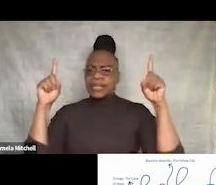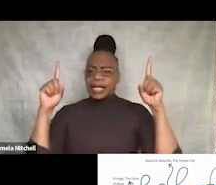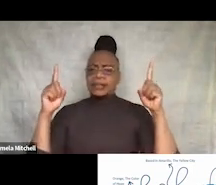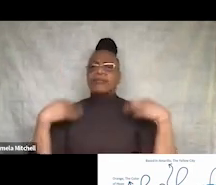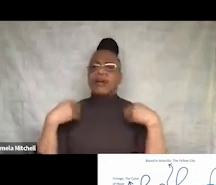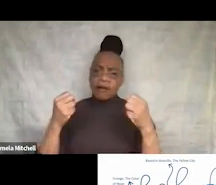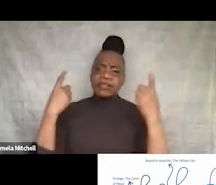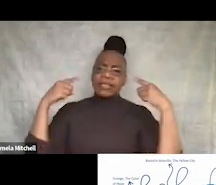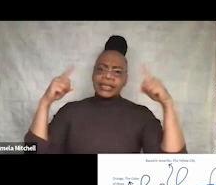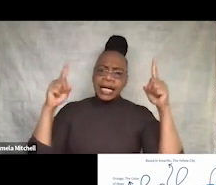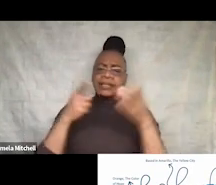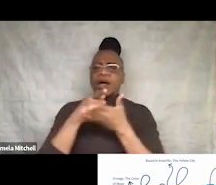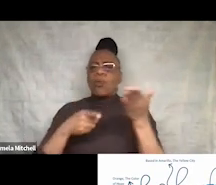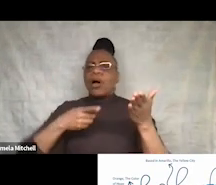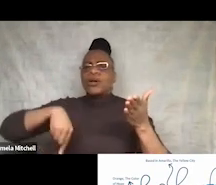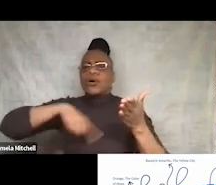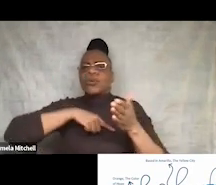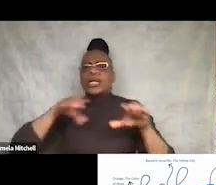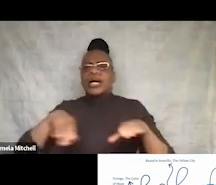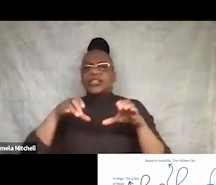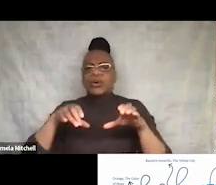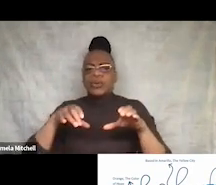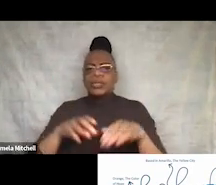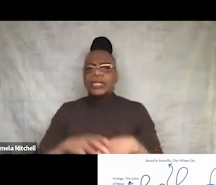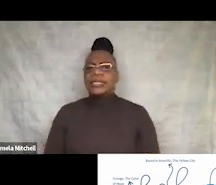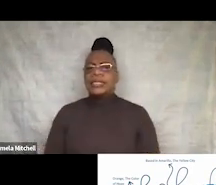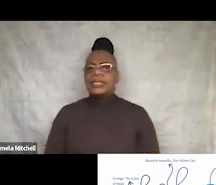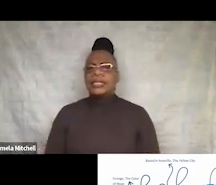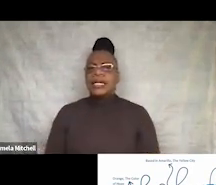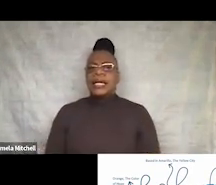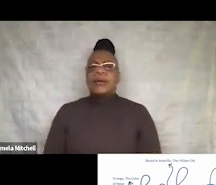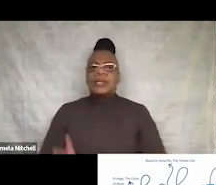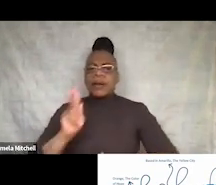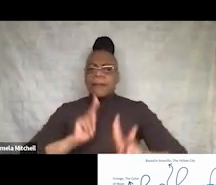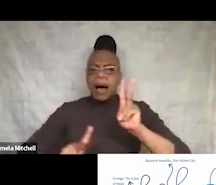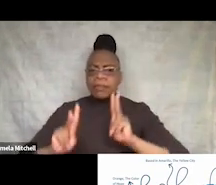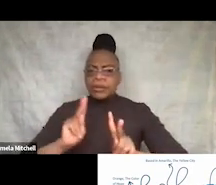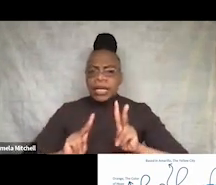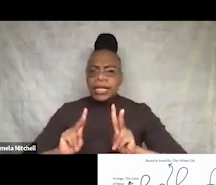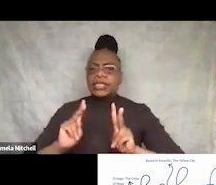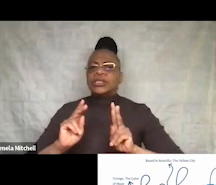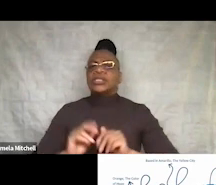the politics and the population. So let's go to the next one.